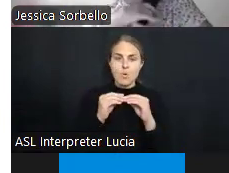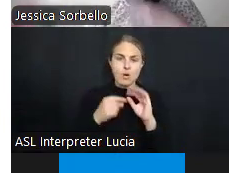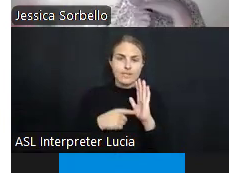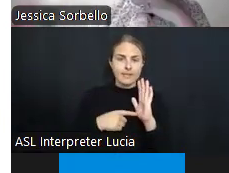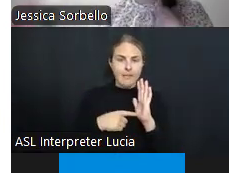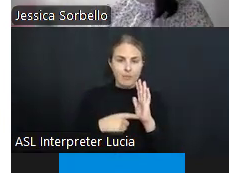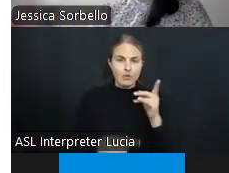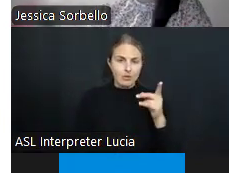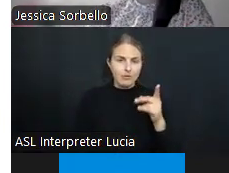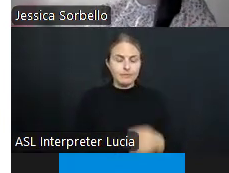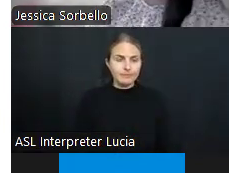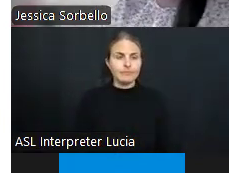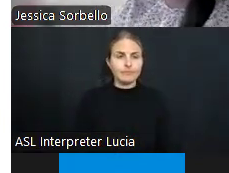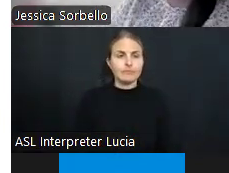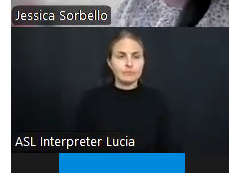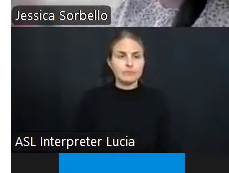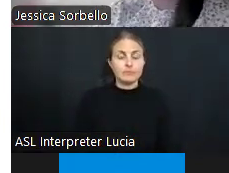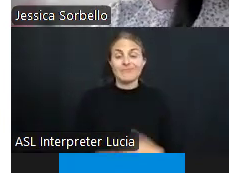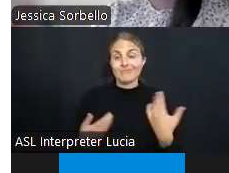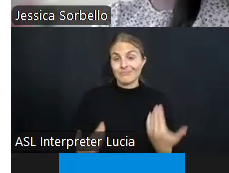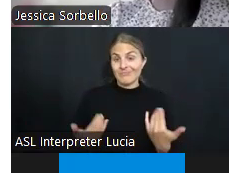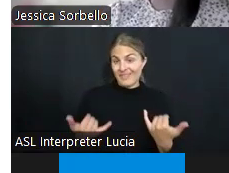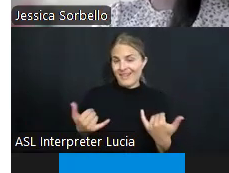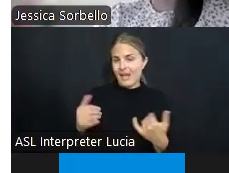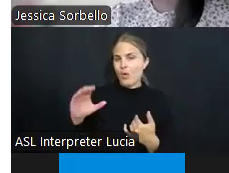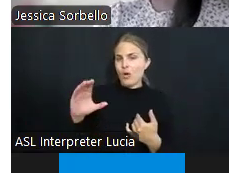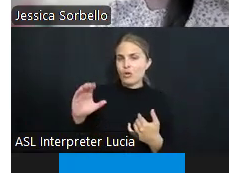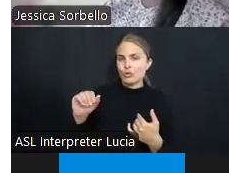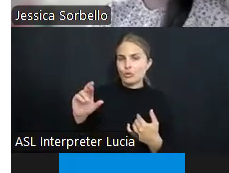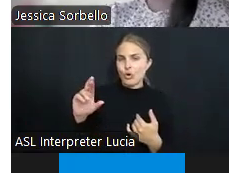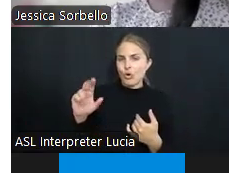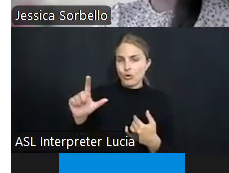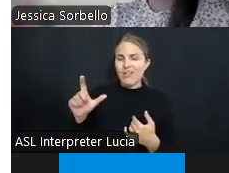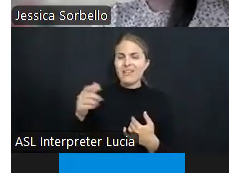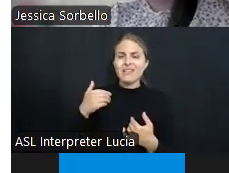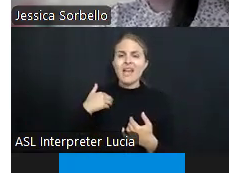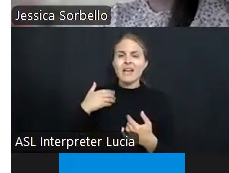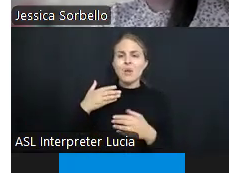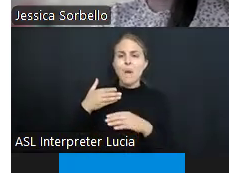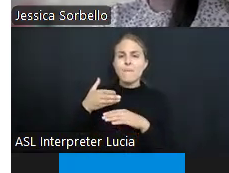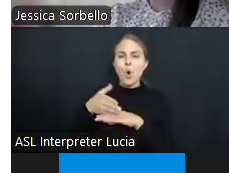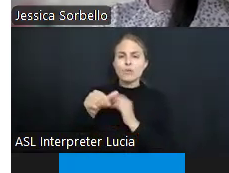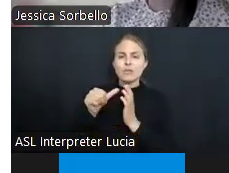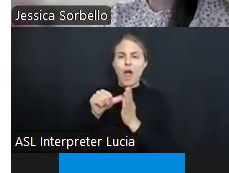would like to refill his prescription he has been in physical therapy for six weeks and has been prescribed oral